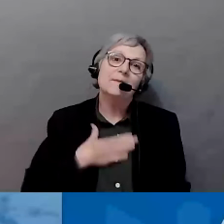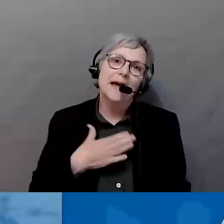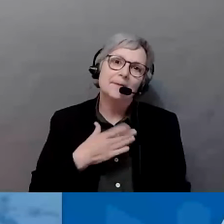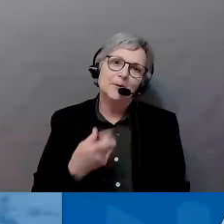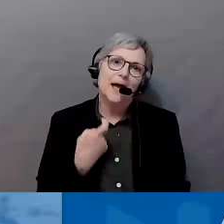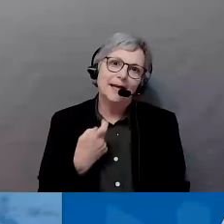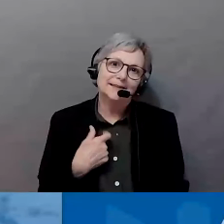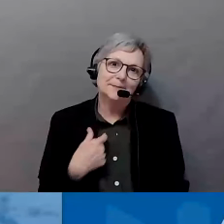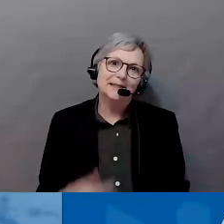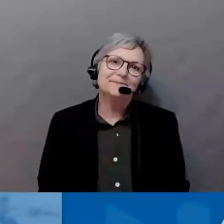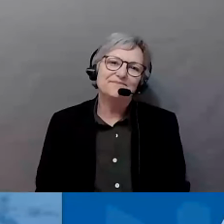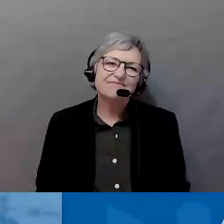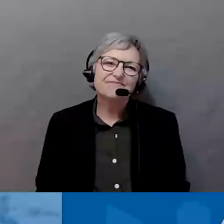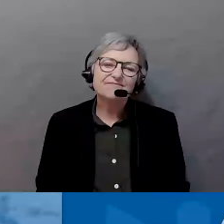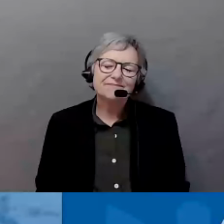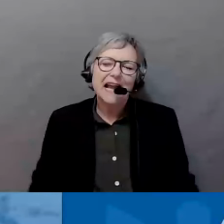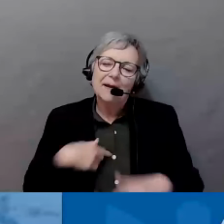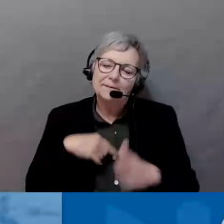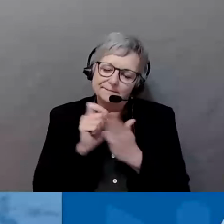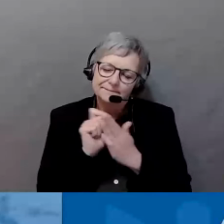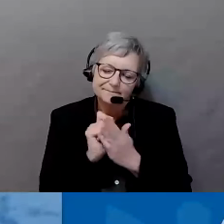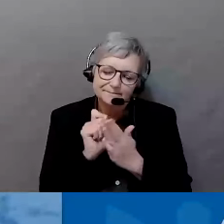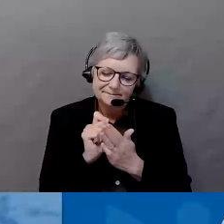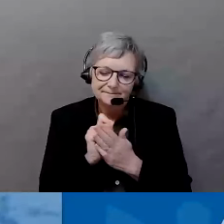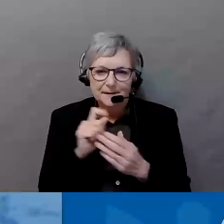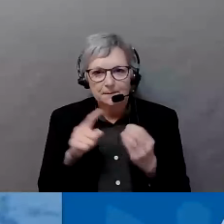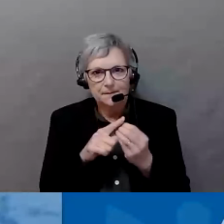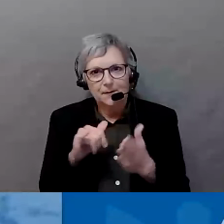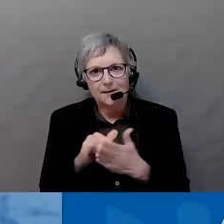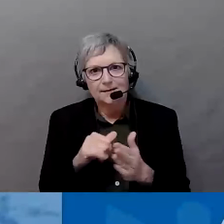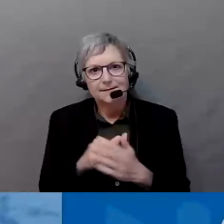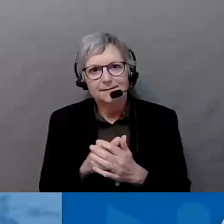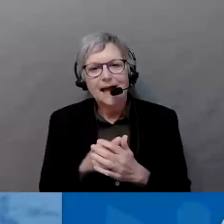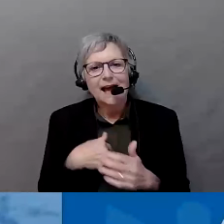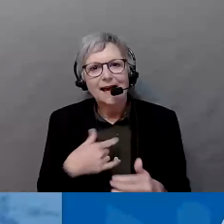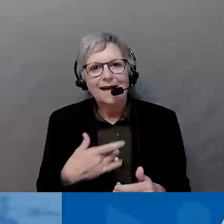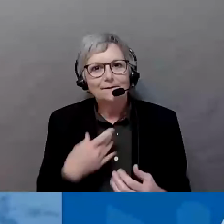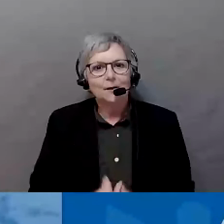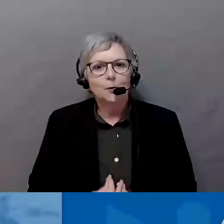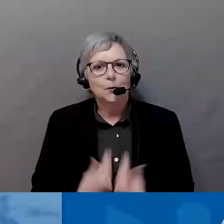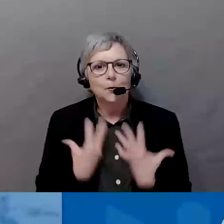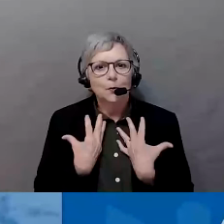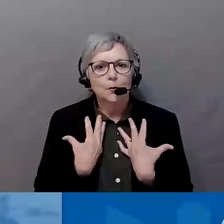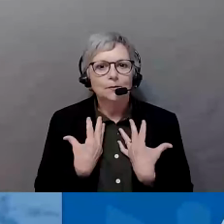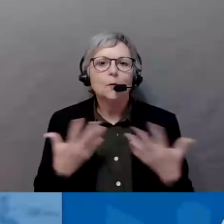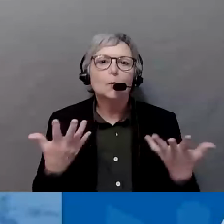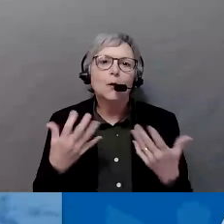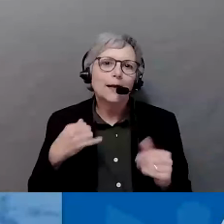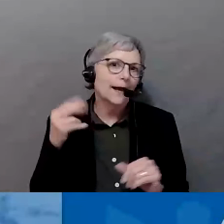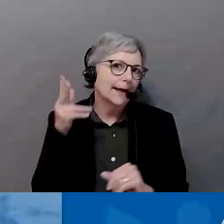EXACTLY WHAT I HAVE BEEN -- I HAVE BEEN TAKING NOTES DURING THIS. I AM INSPIRED ABOUT WHAT I AM HEARING TODAY ABOUT CONTINUED